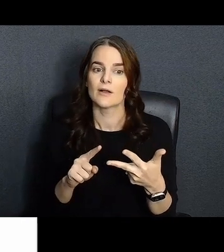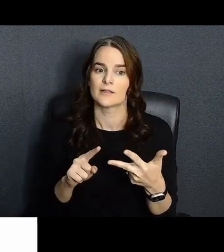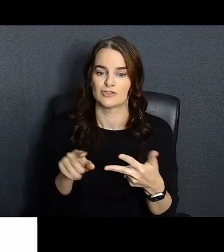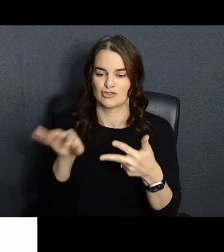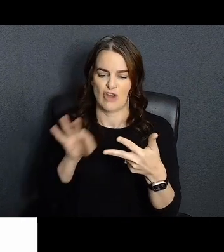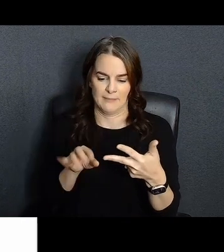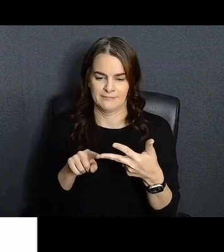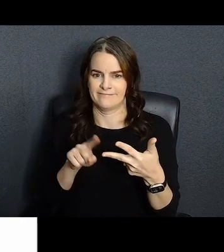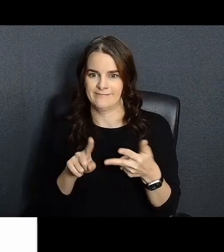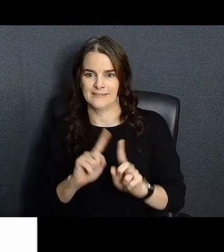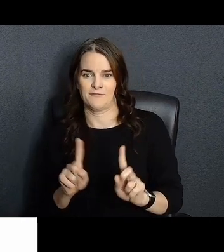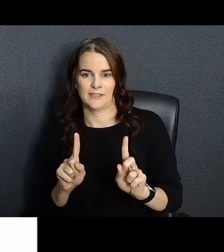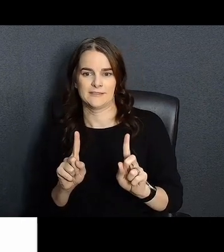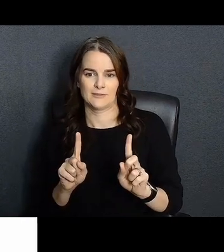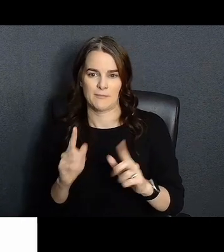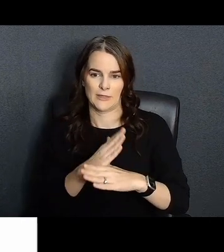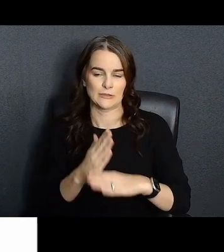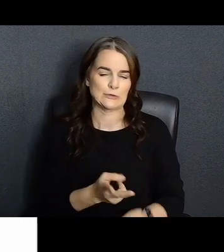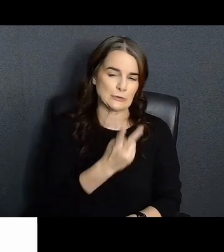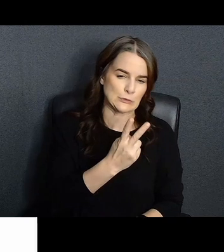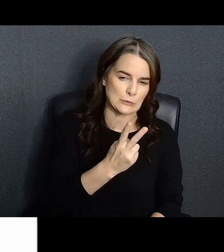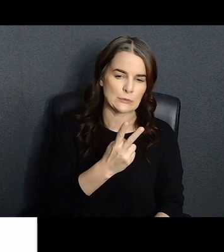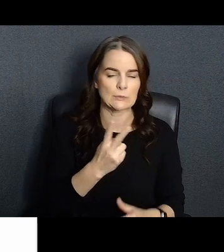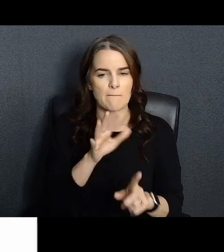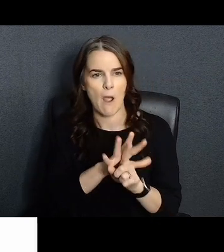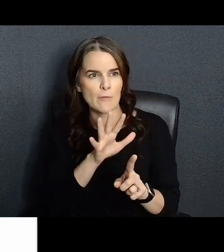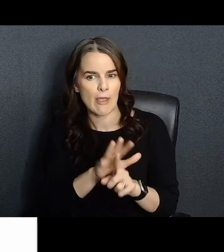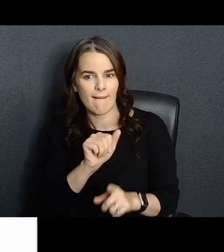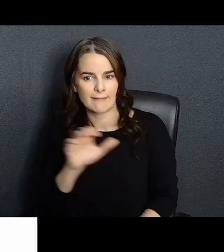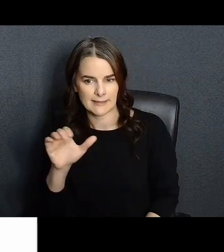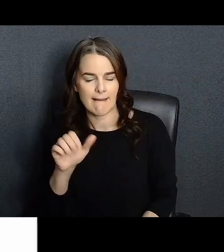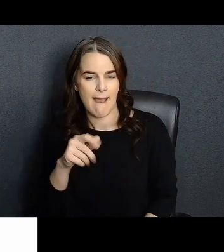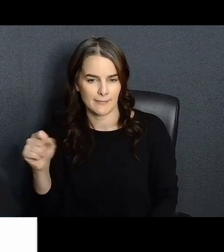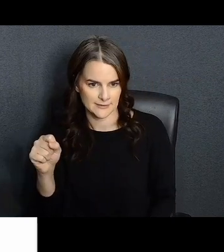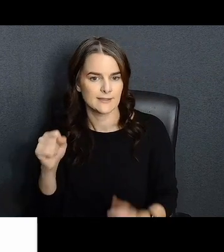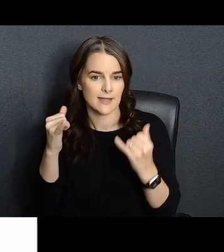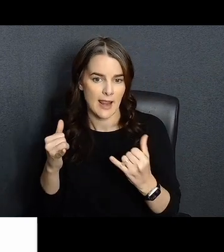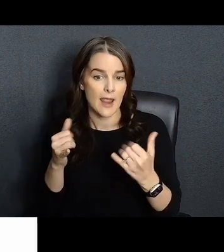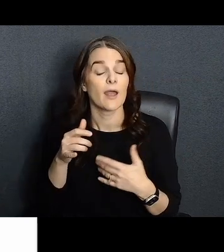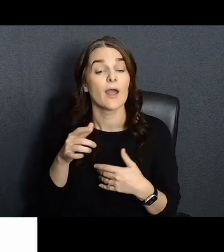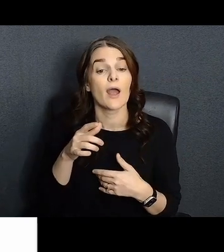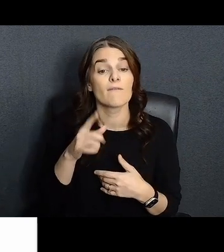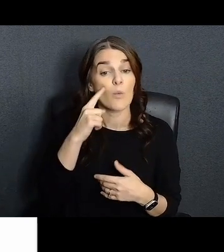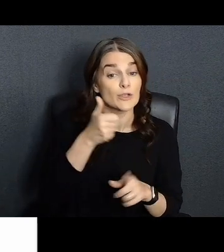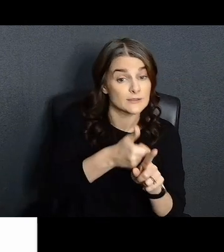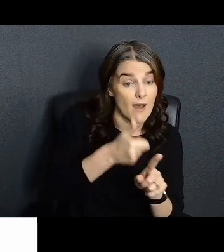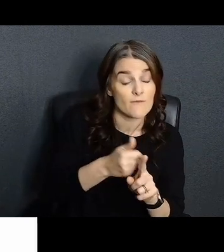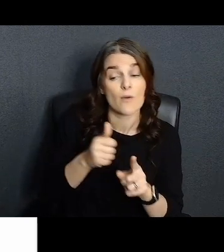of the different AAC apps that we talk about today to help you make determinations for either yourself or the person that you support in finding the best